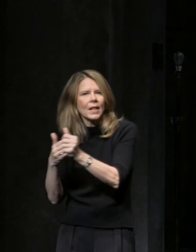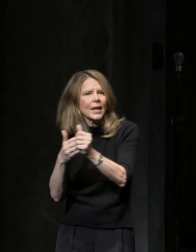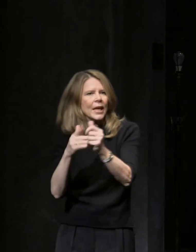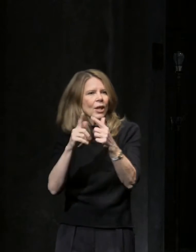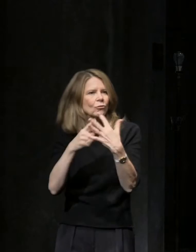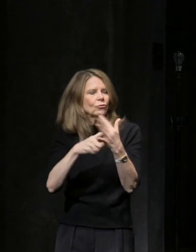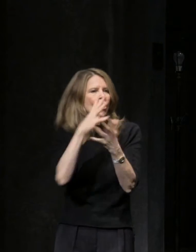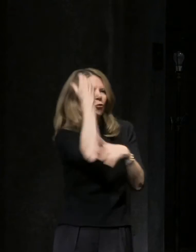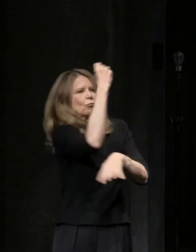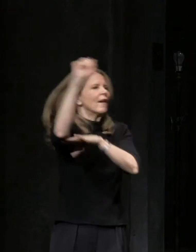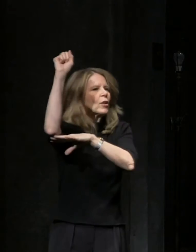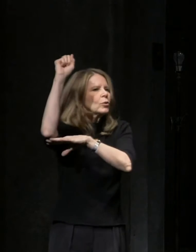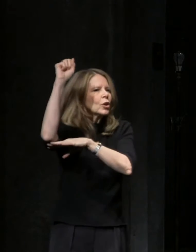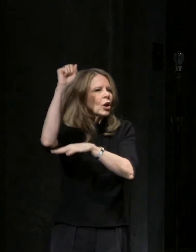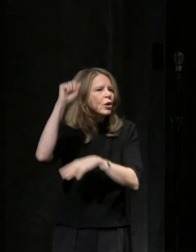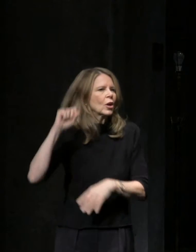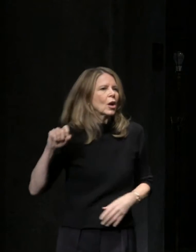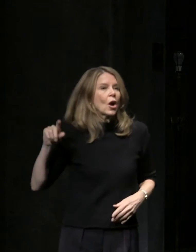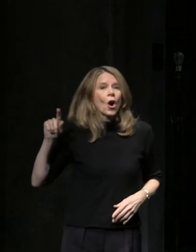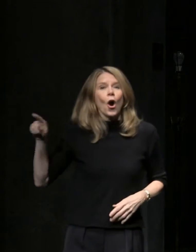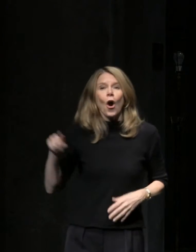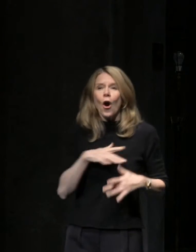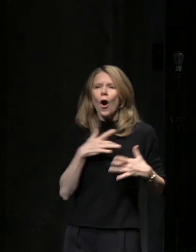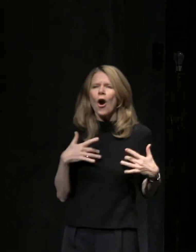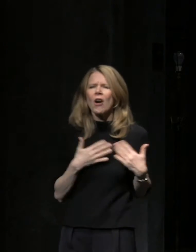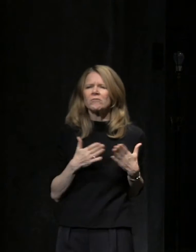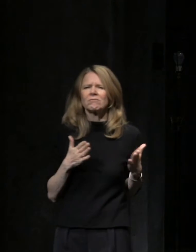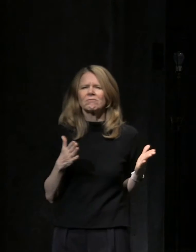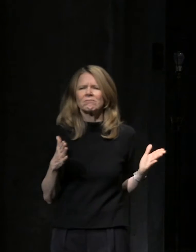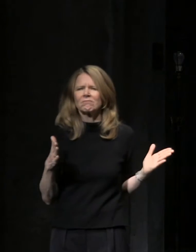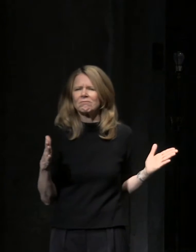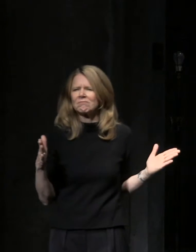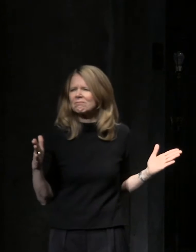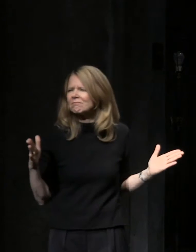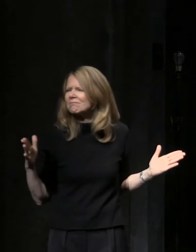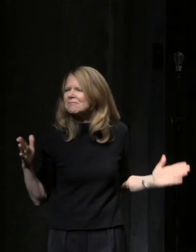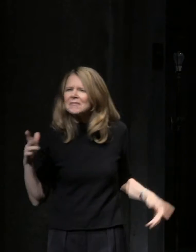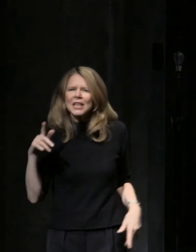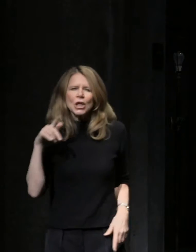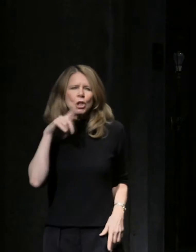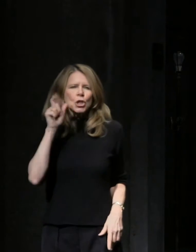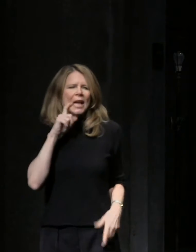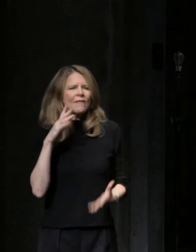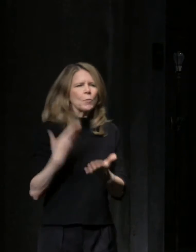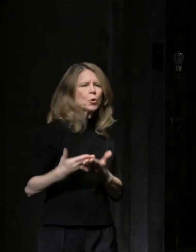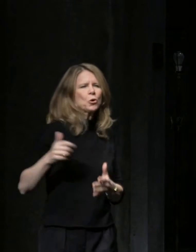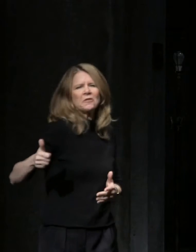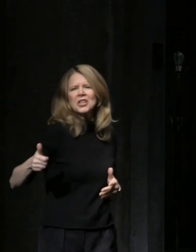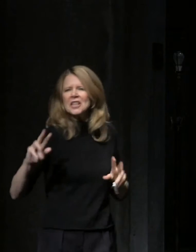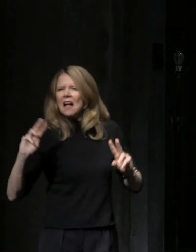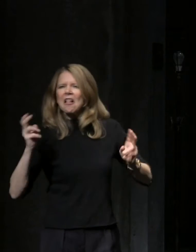The one whose big open heart, the one who didn't have to earn herself merit and value